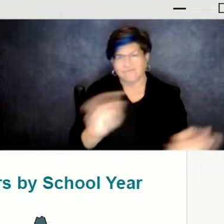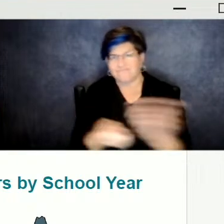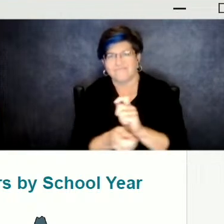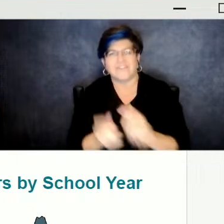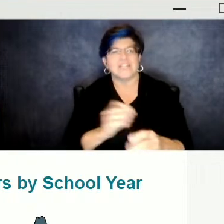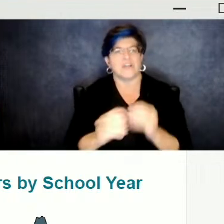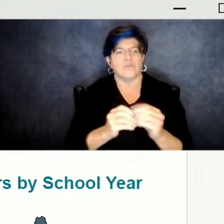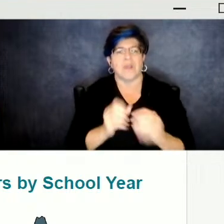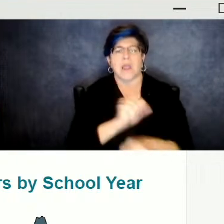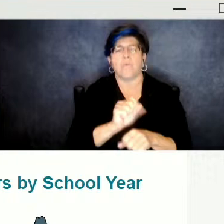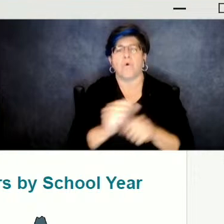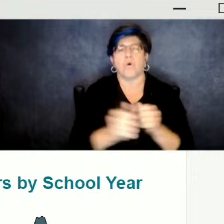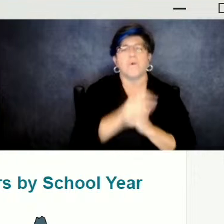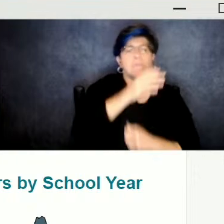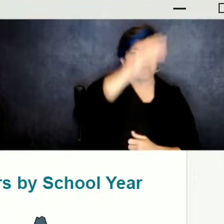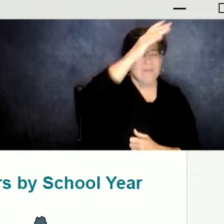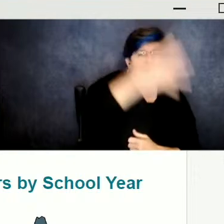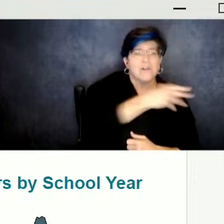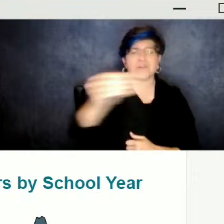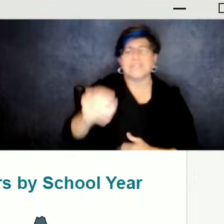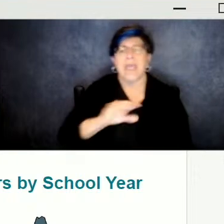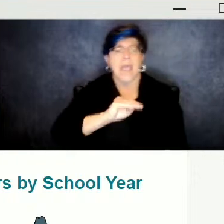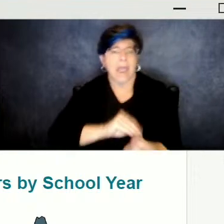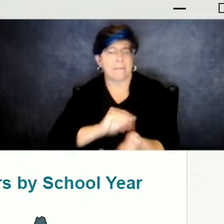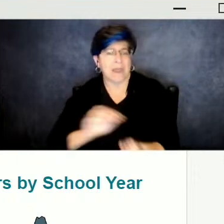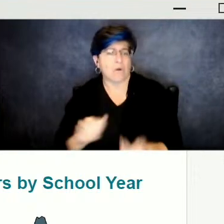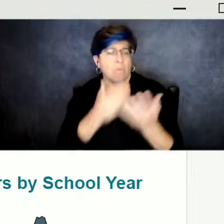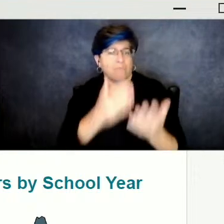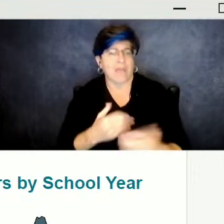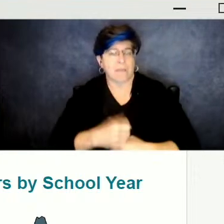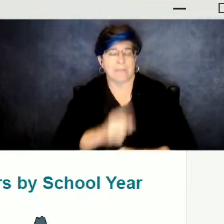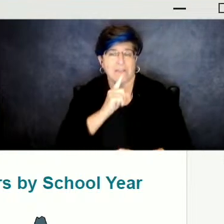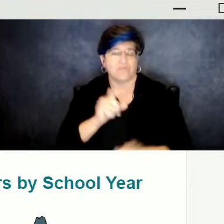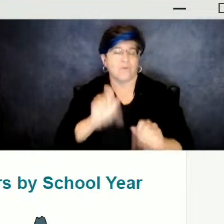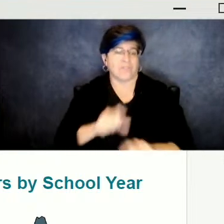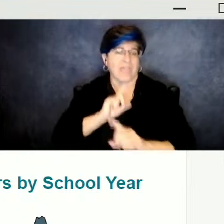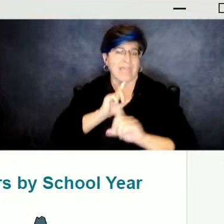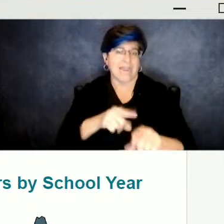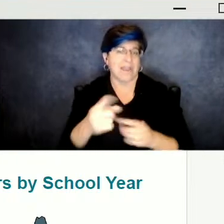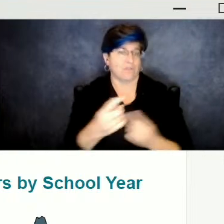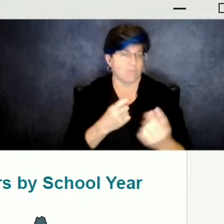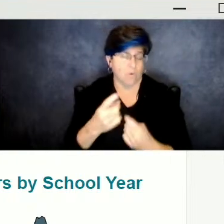COUNTER-NARRATIVES AND REALLY WORK NOT JUST WITH OUR PARENTS